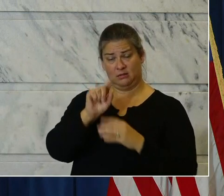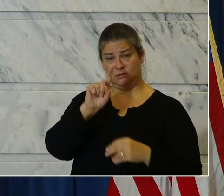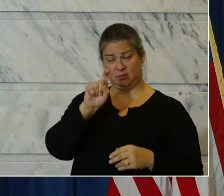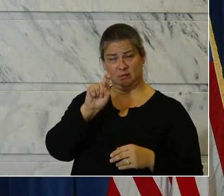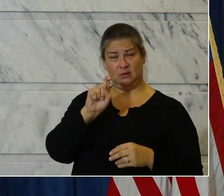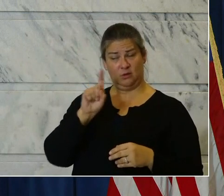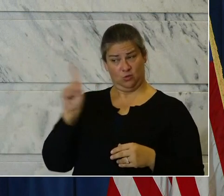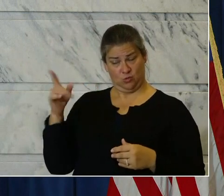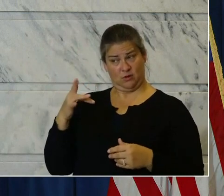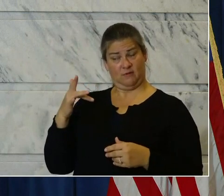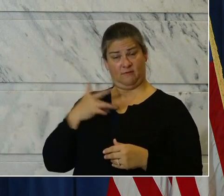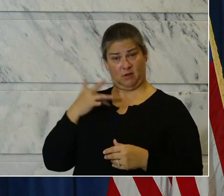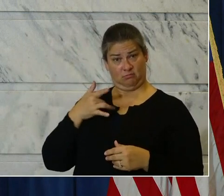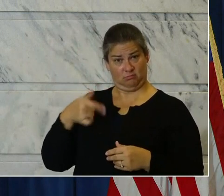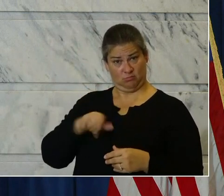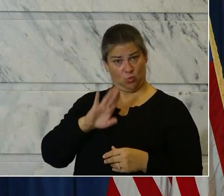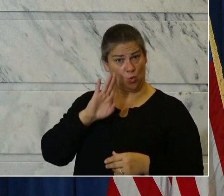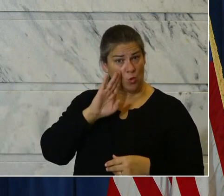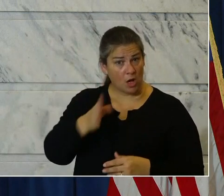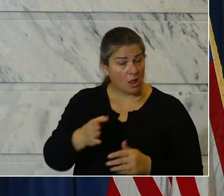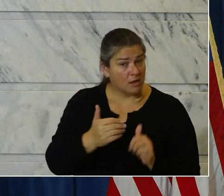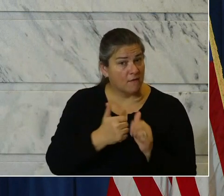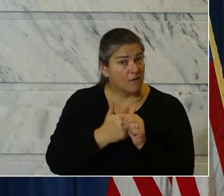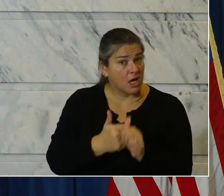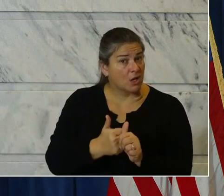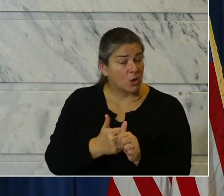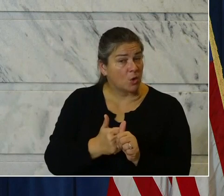CONFIDENT ARE YOU THAT NUMBER